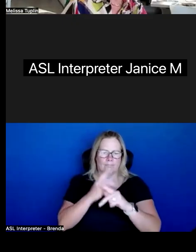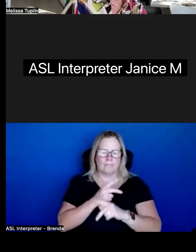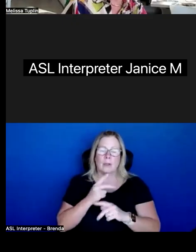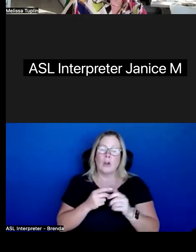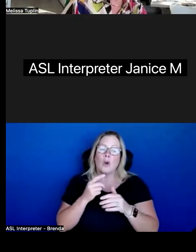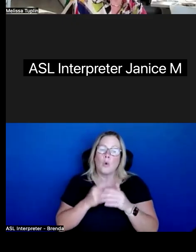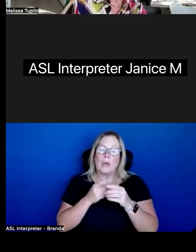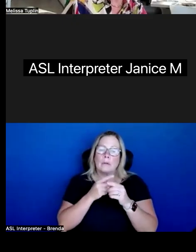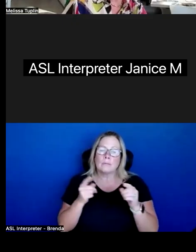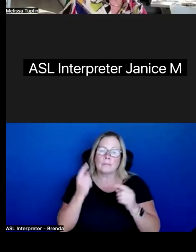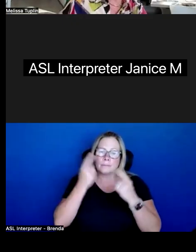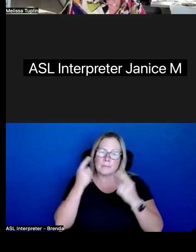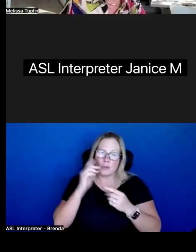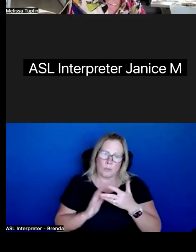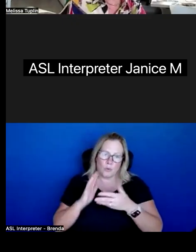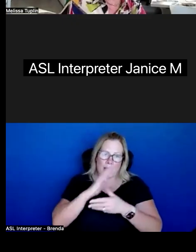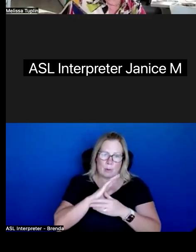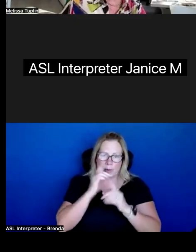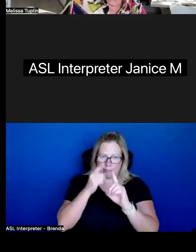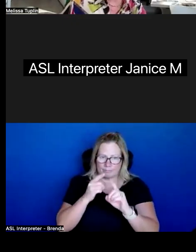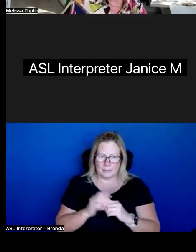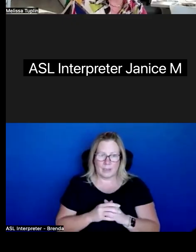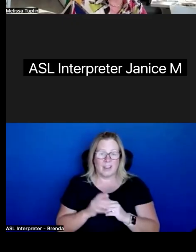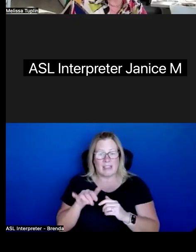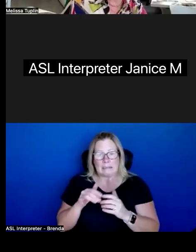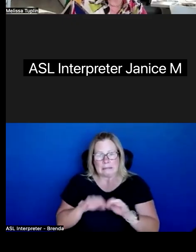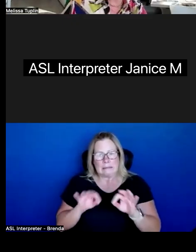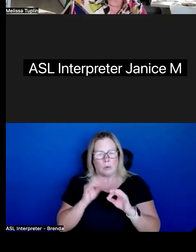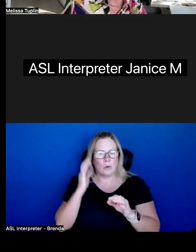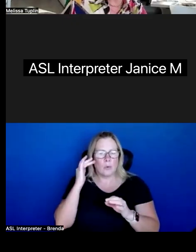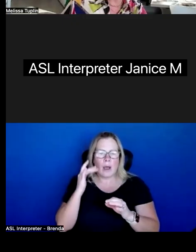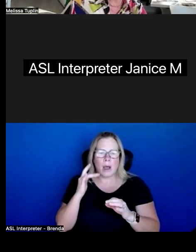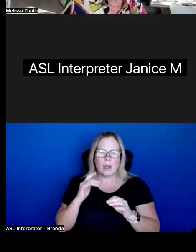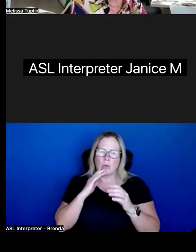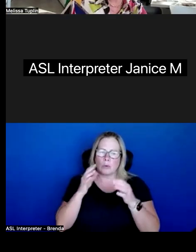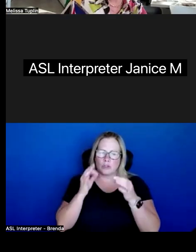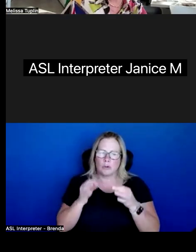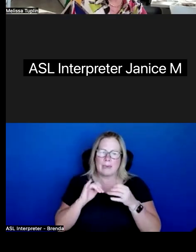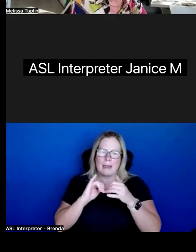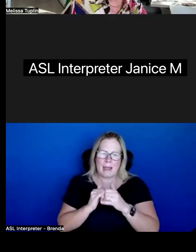context and focus of how assessors will be considering your organization's work.